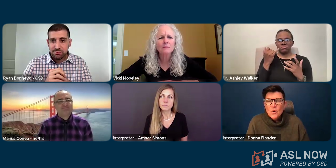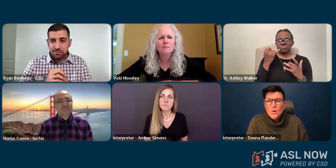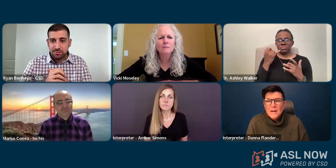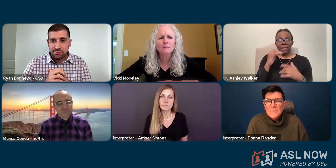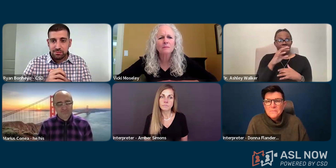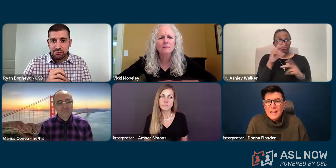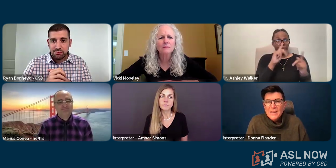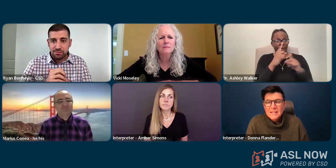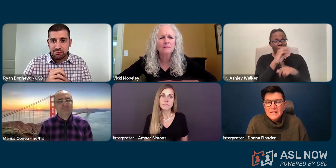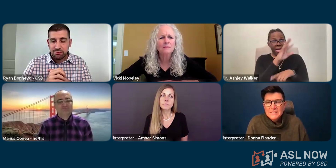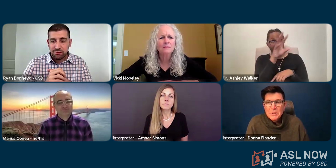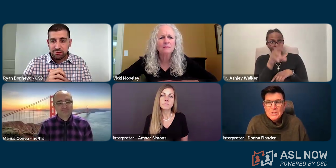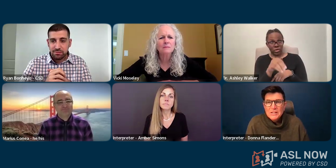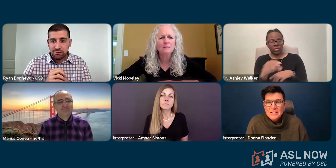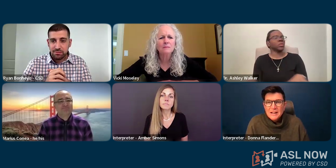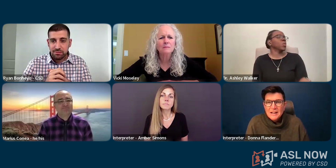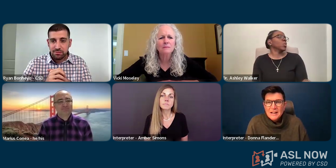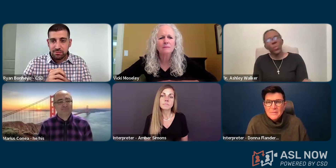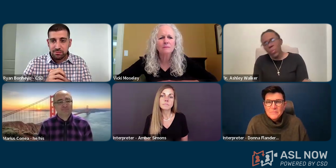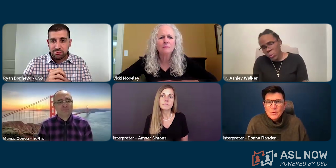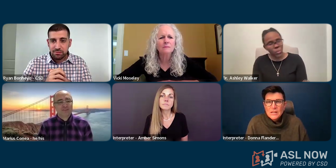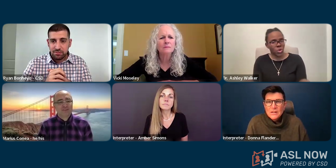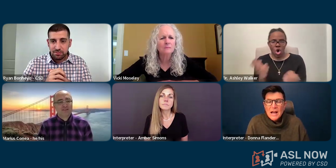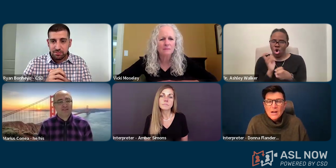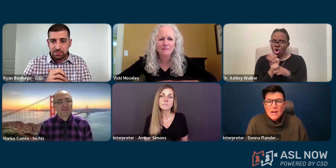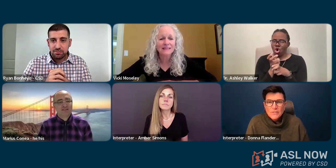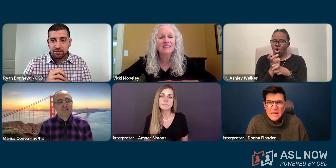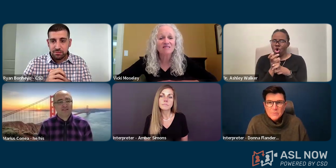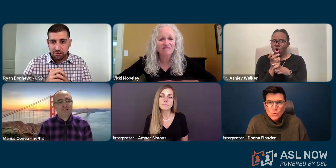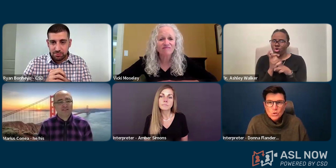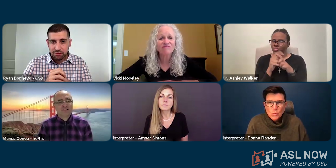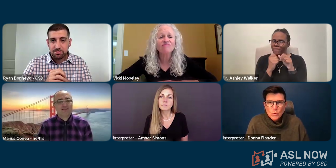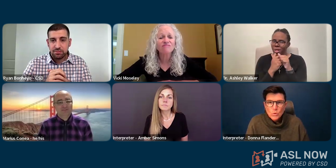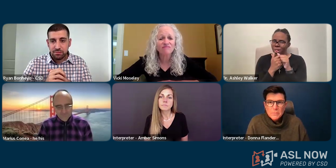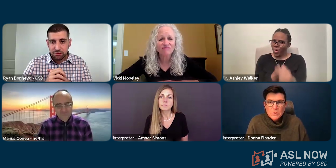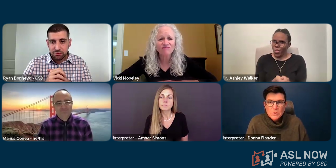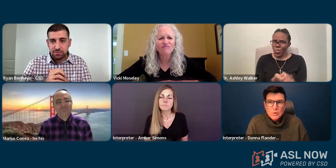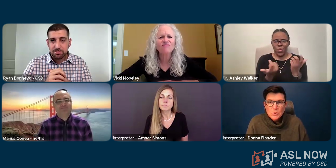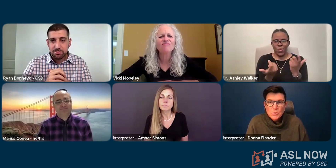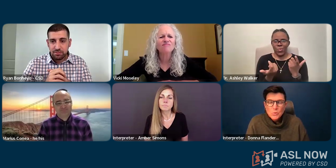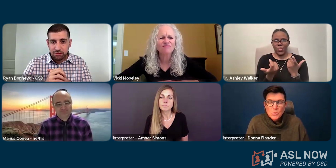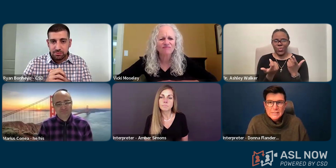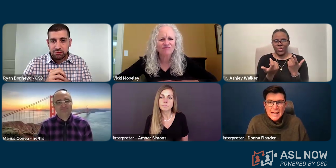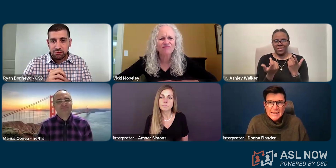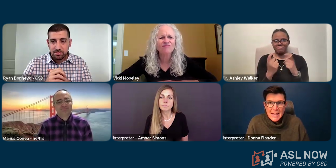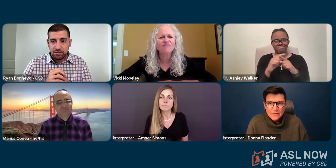So I have an example. I oftentimes work with people who reside